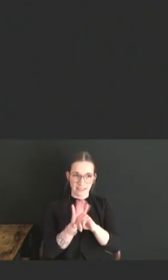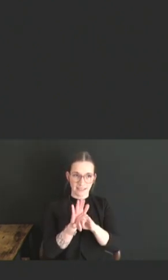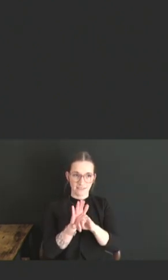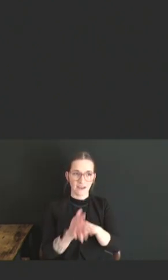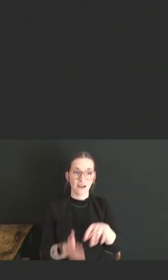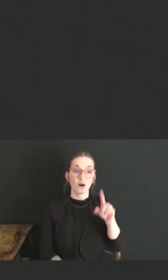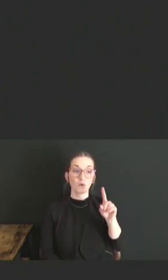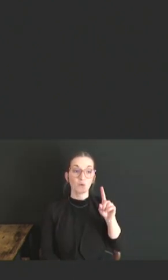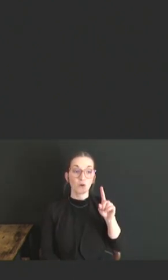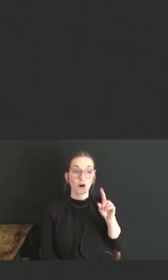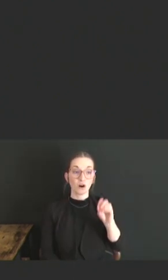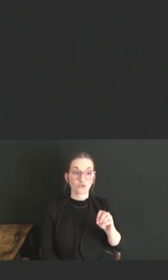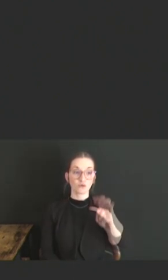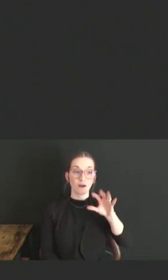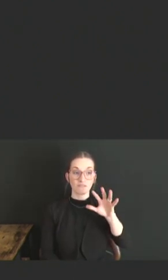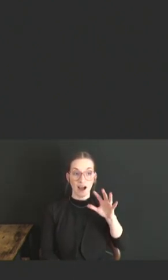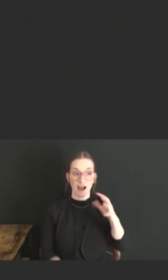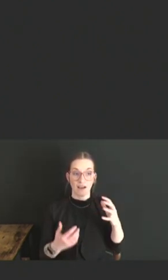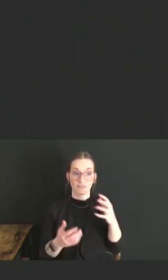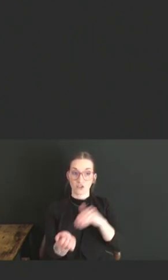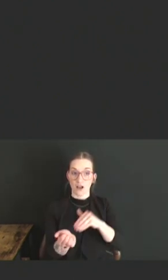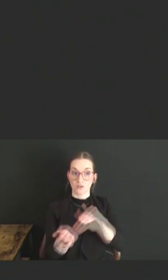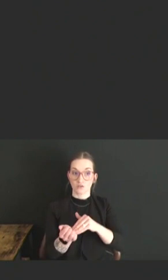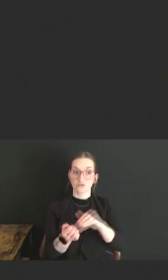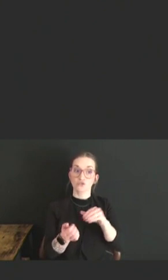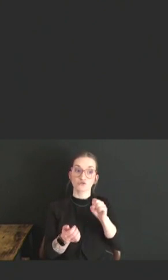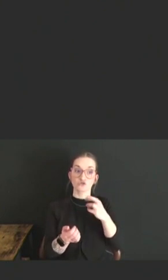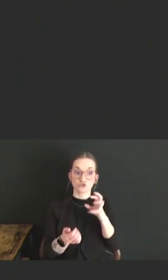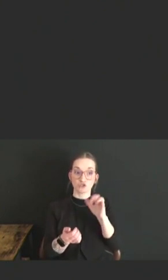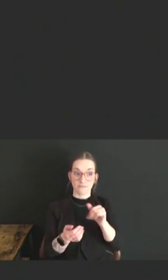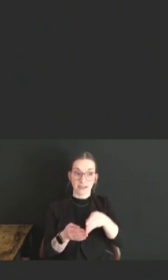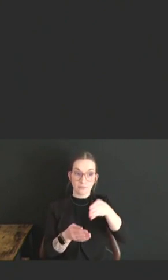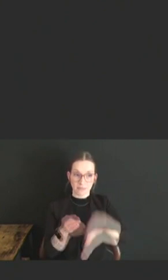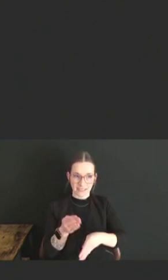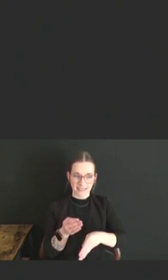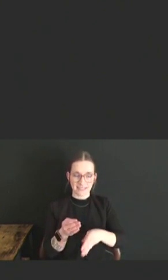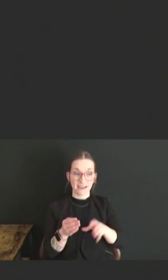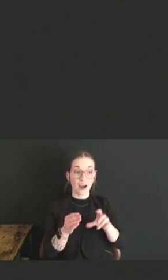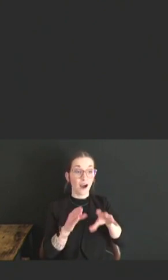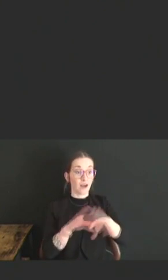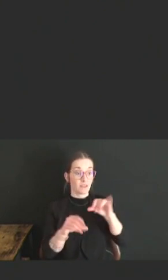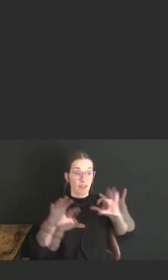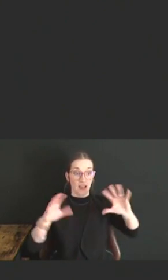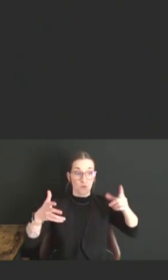surveys were completed. Of these, 63 had seen the patients for a follow-up visit since the